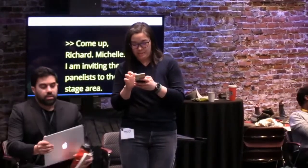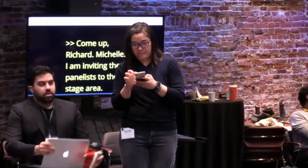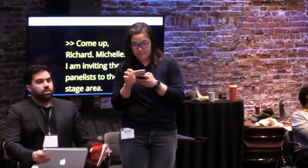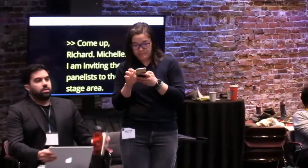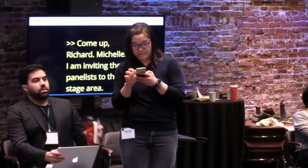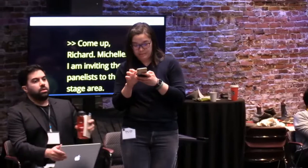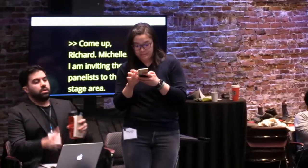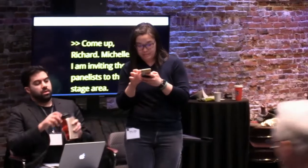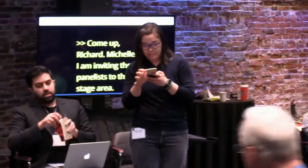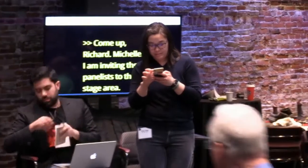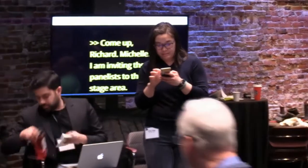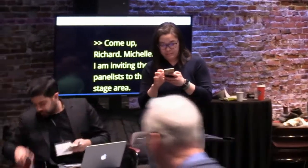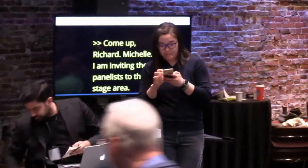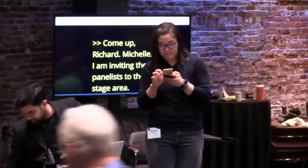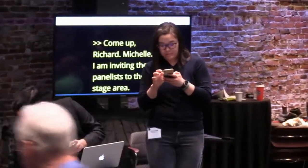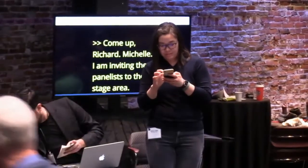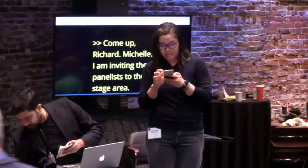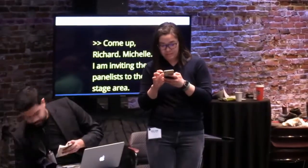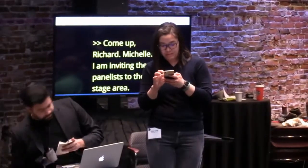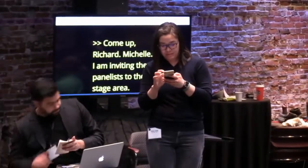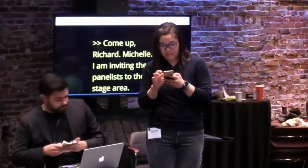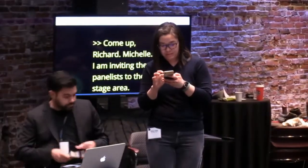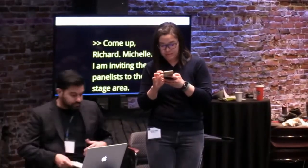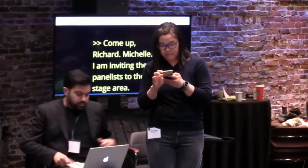Let's see if I forgot anybody.